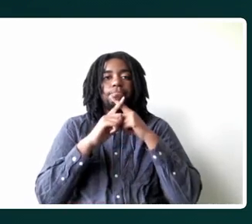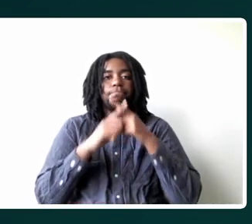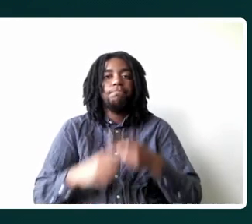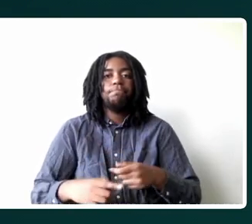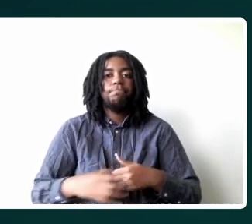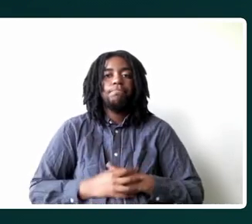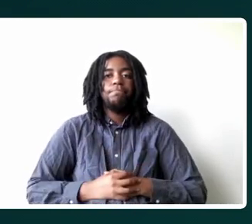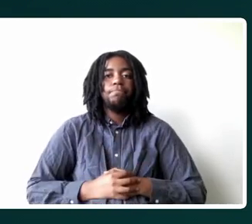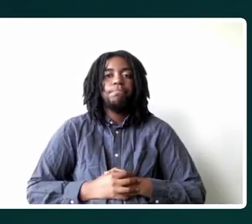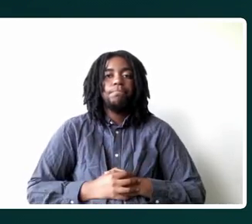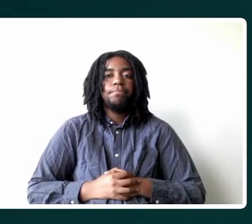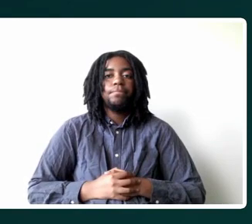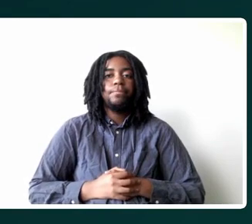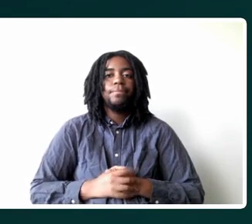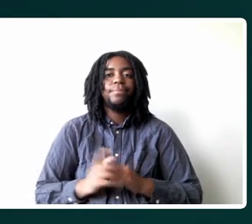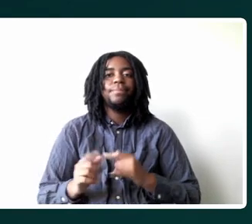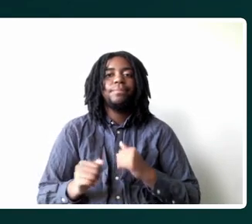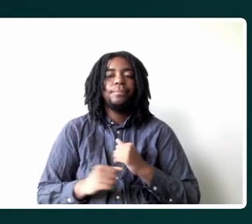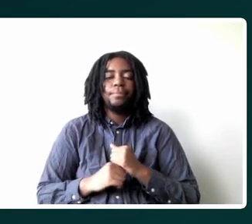Micheline Lavalle: So, sorry about that. Thanks,